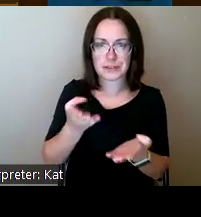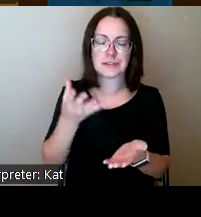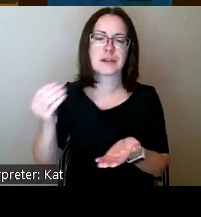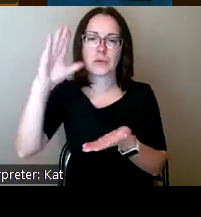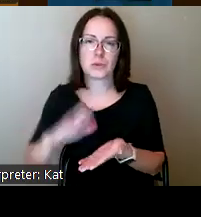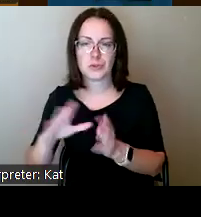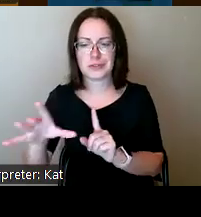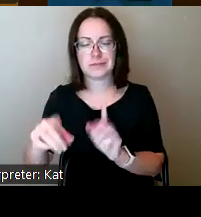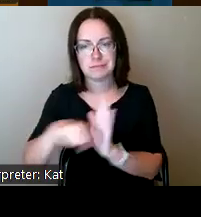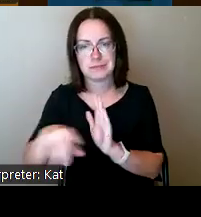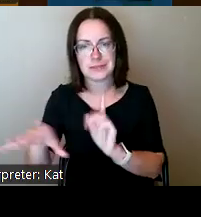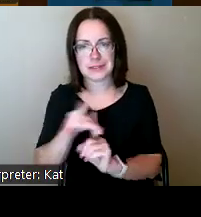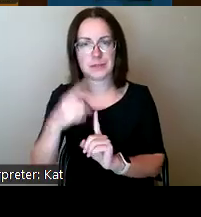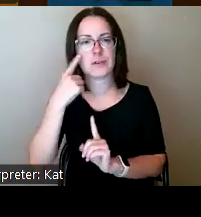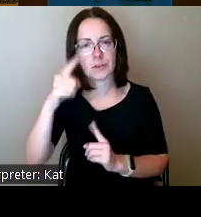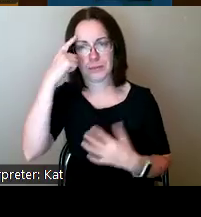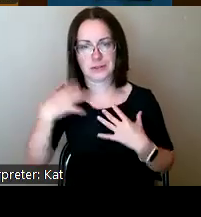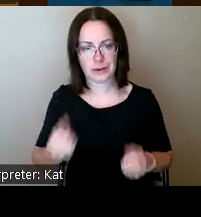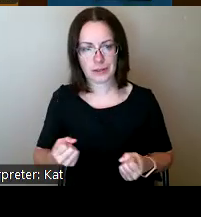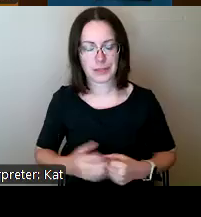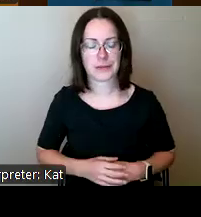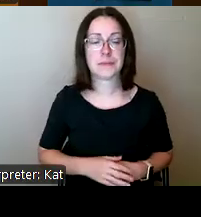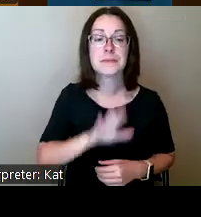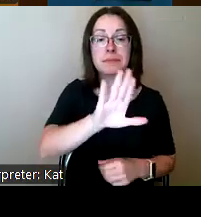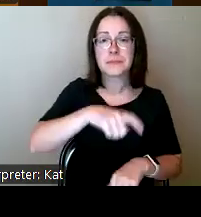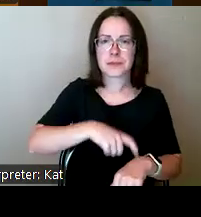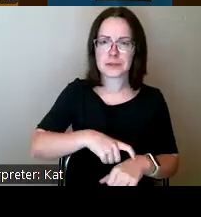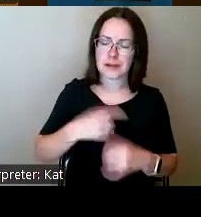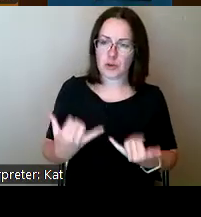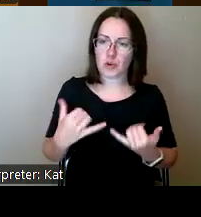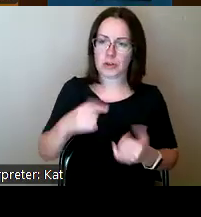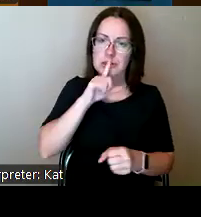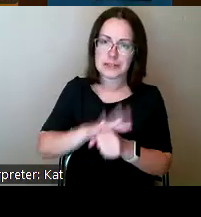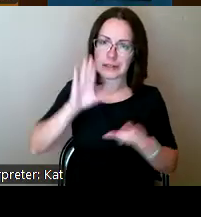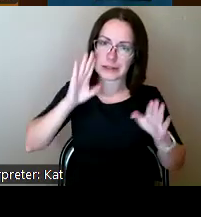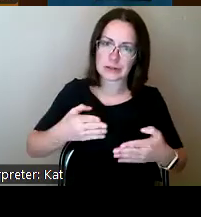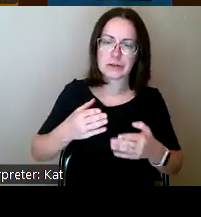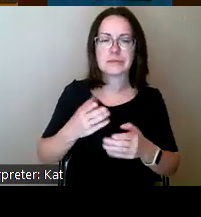mental health. He has dedicated his time to currently to developing new models of care,